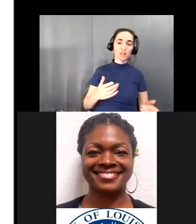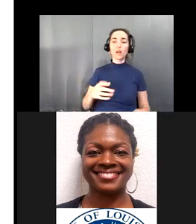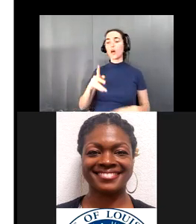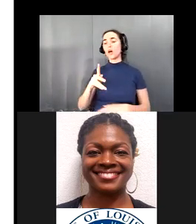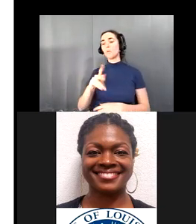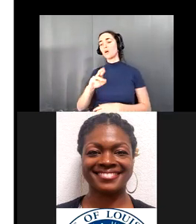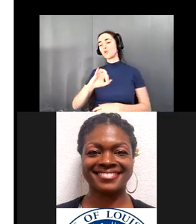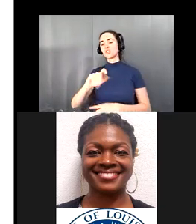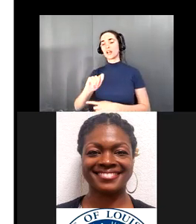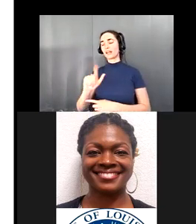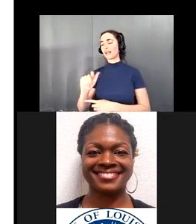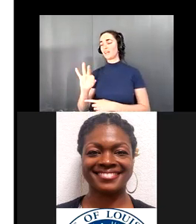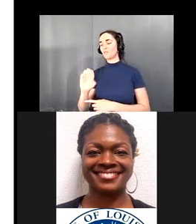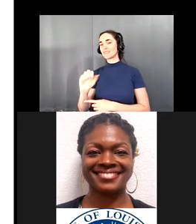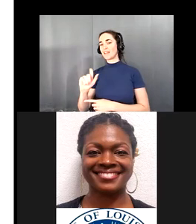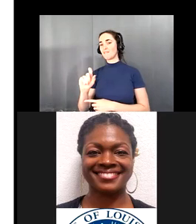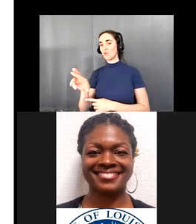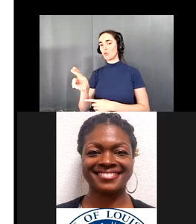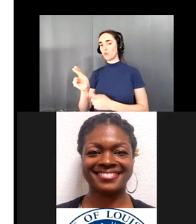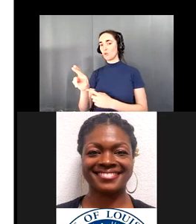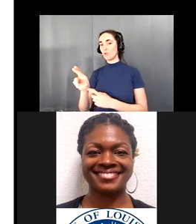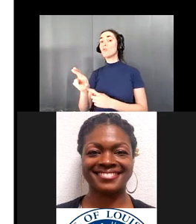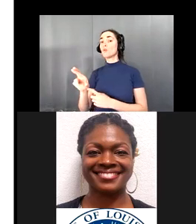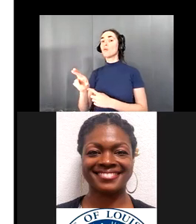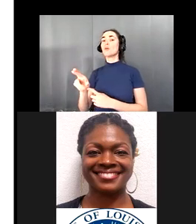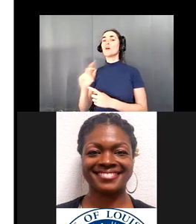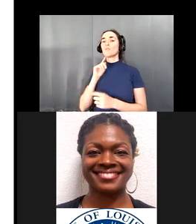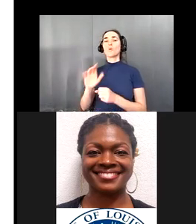is one to look into with your each individual 16:23:58 Parish, and police department as